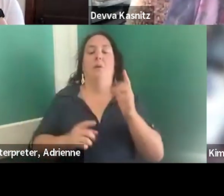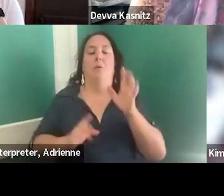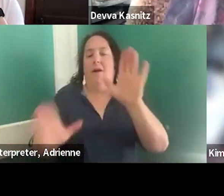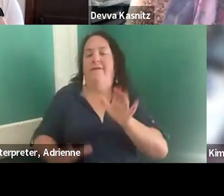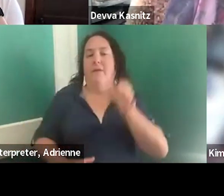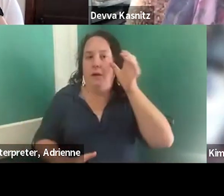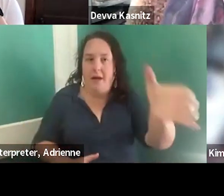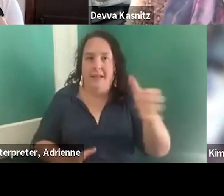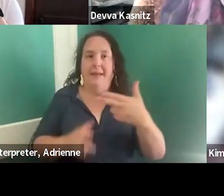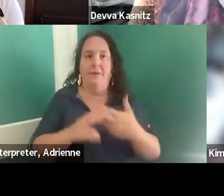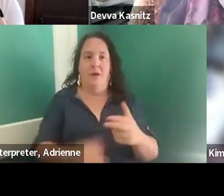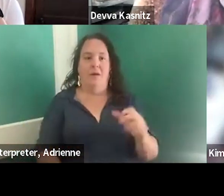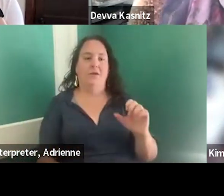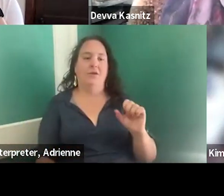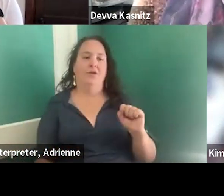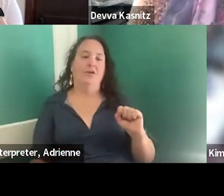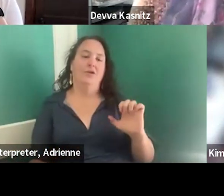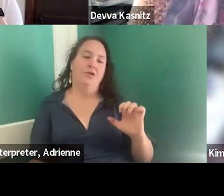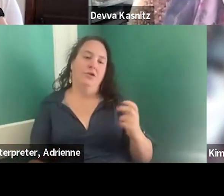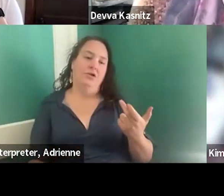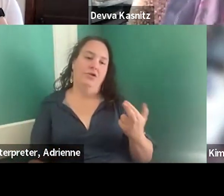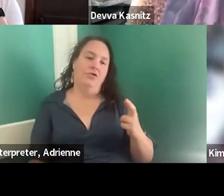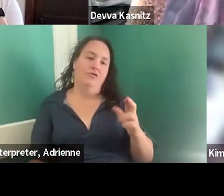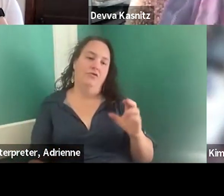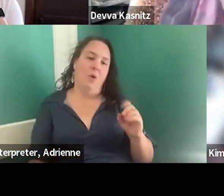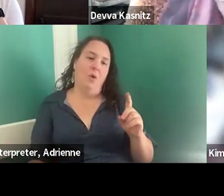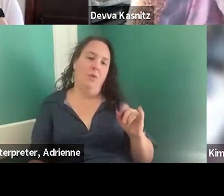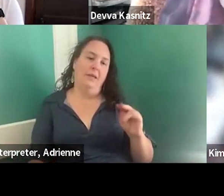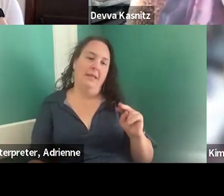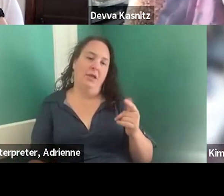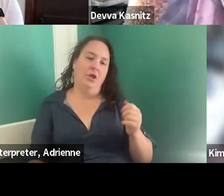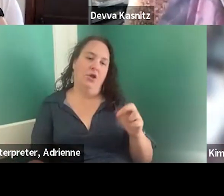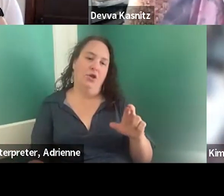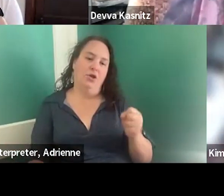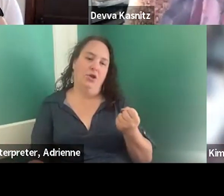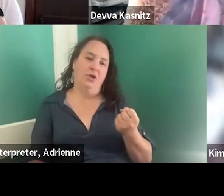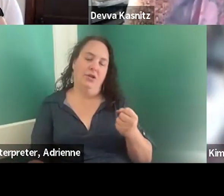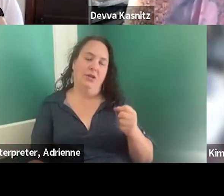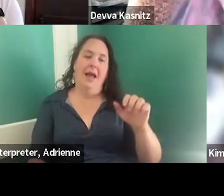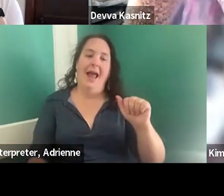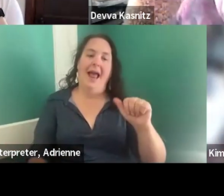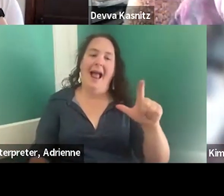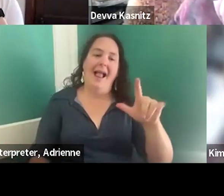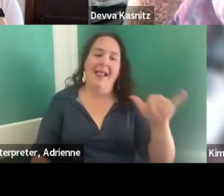Schrodinger's a11y cat And it is a complex joke, so bear with me.